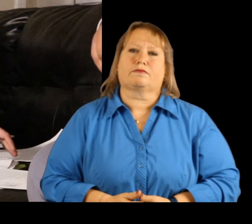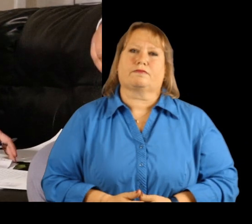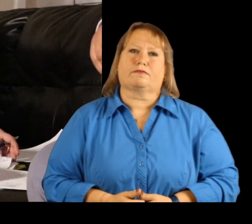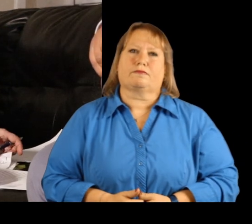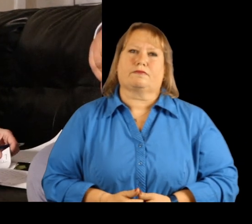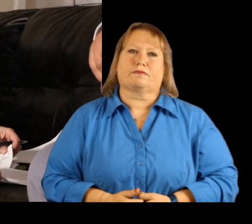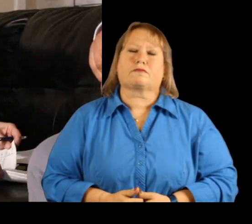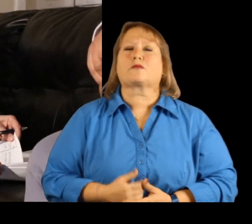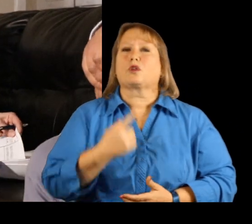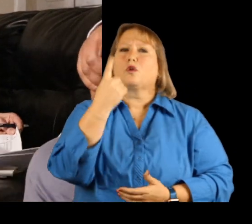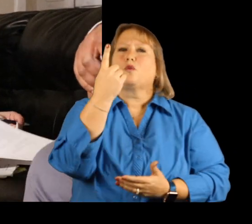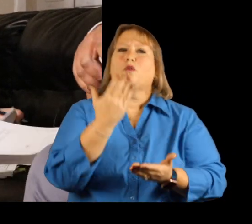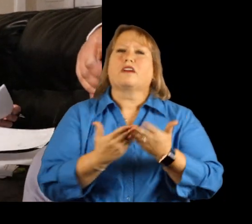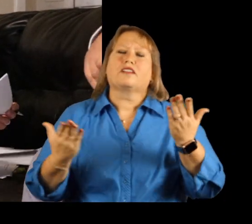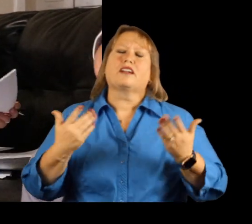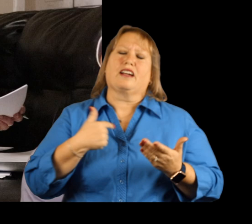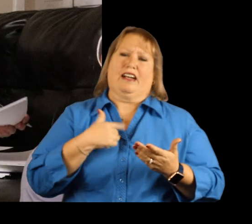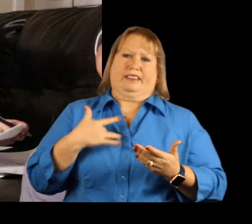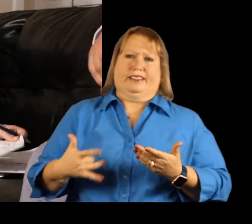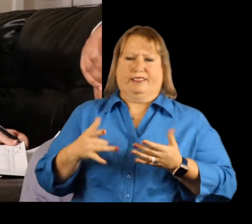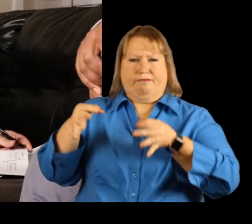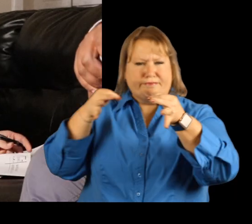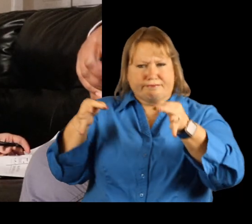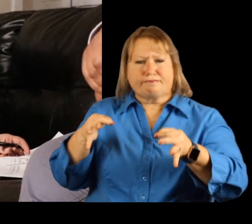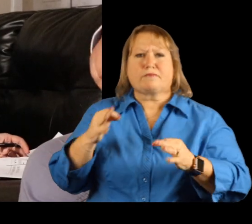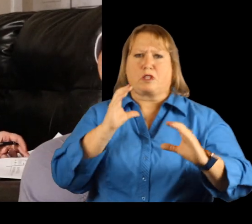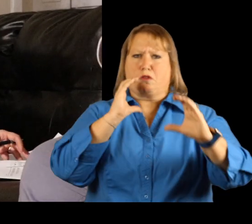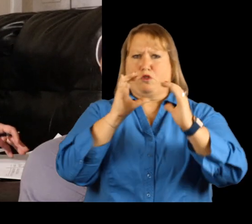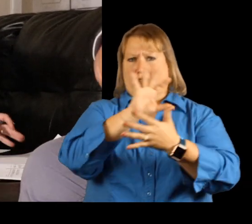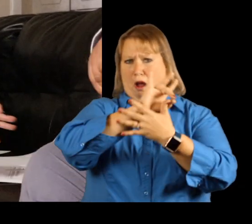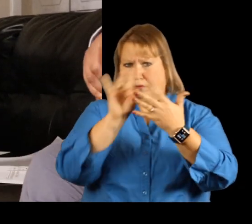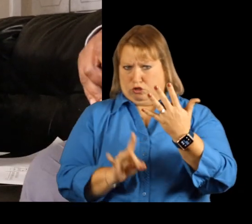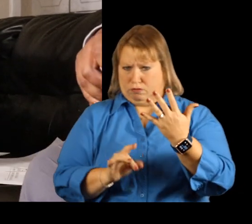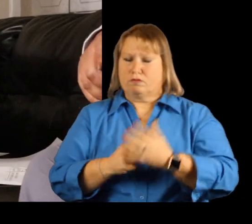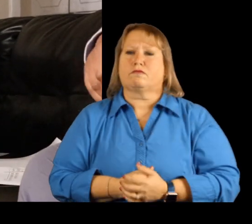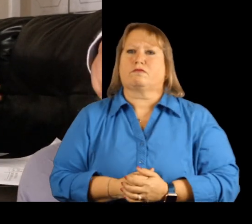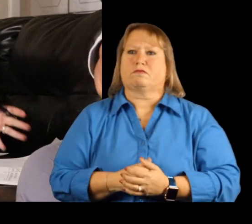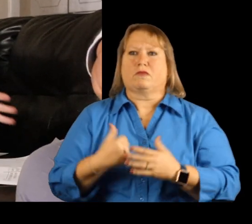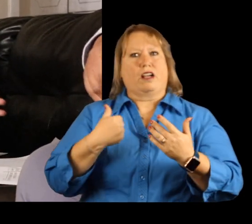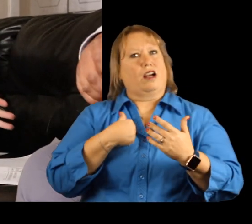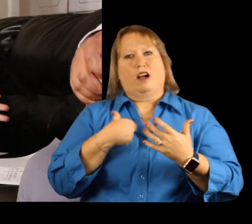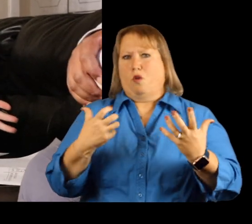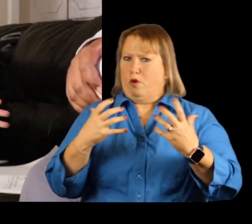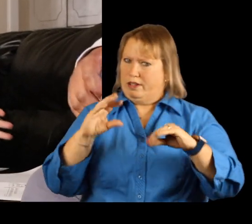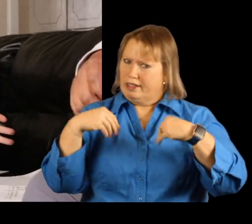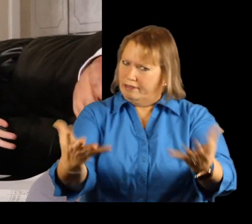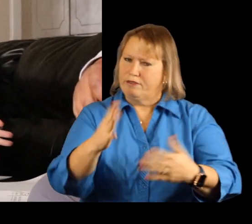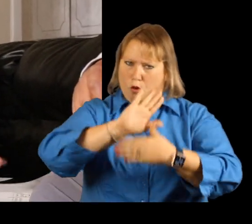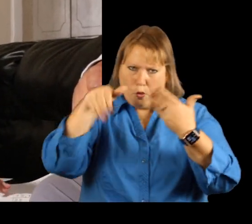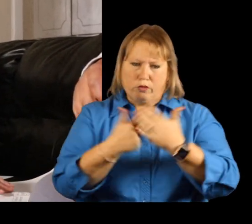Also, one of the things I talk to my families about are communication options. I like to be very non-biased in that.